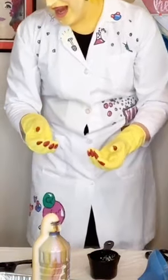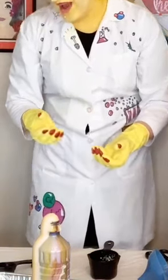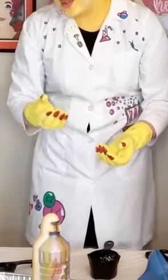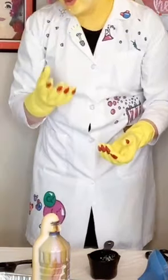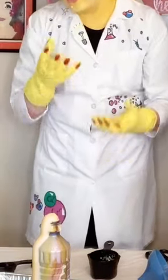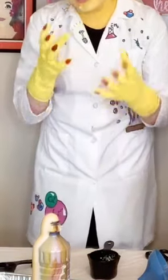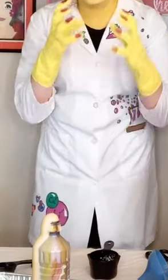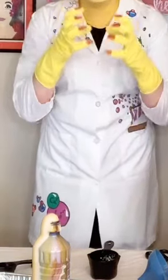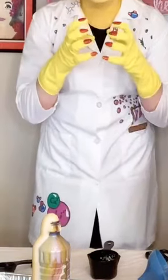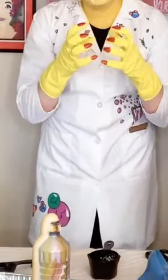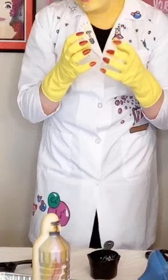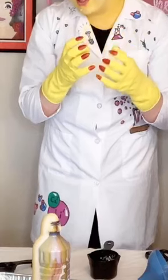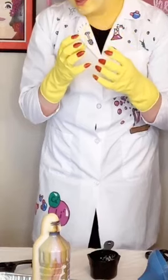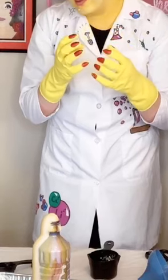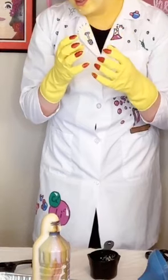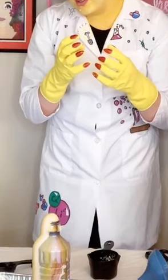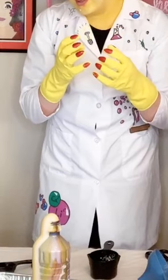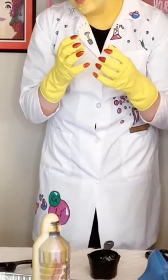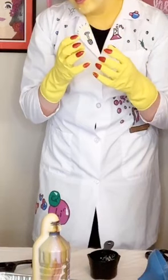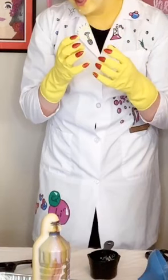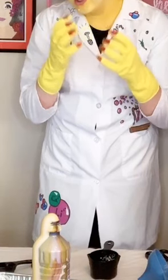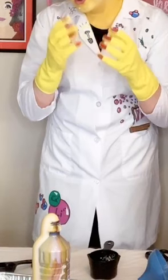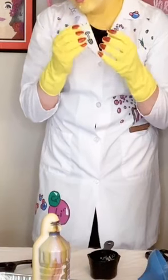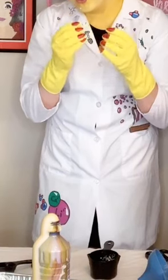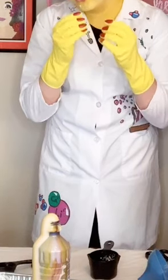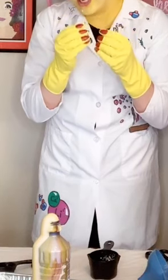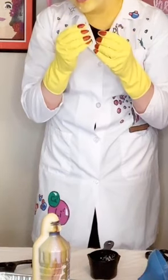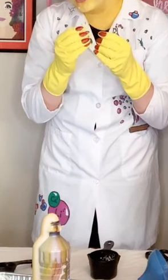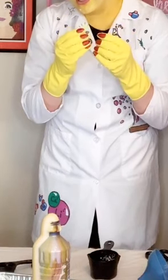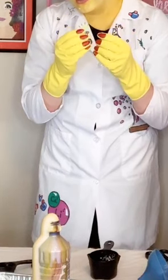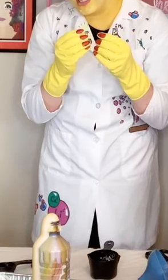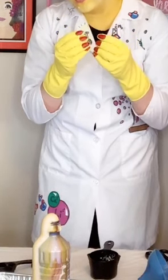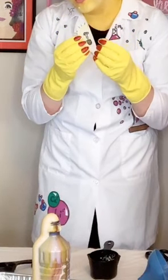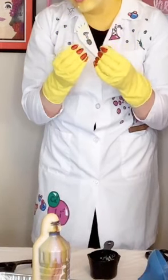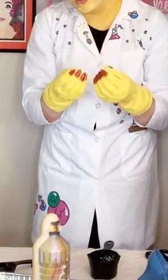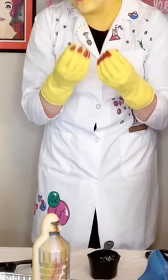And so, it traps the...dish soap is trapped inside the gas bubbles and it